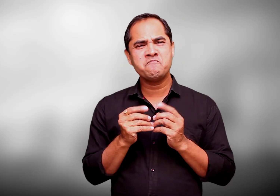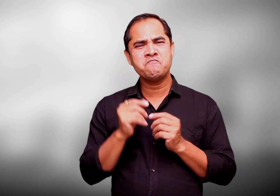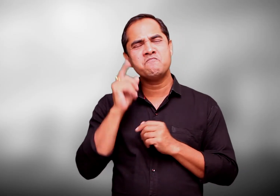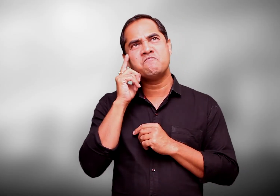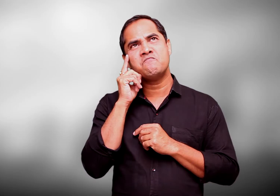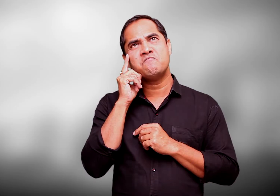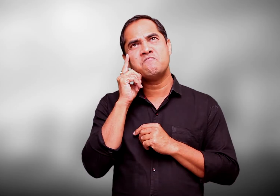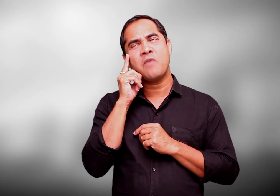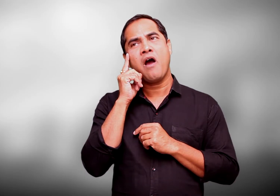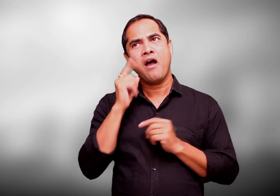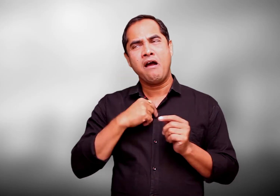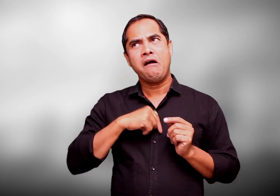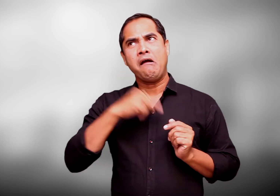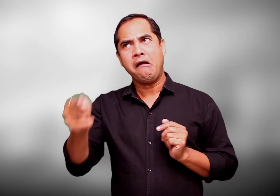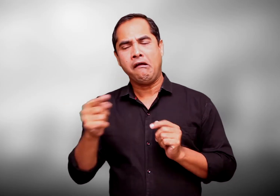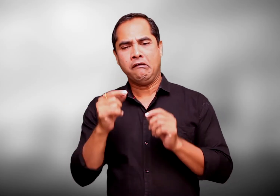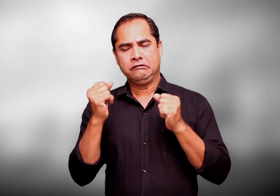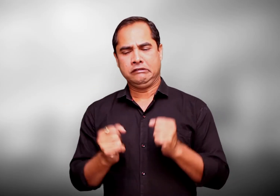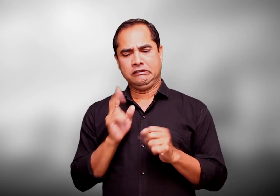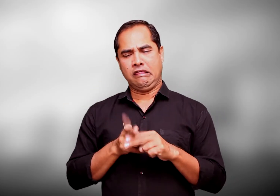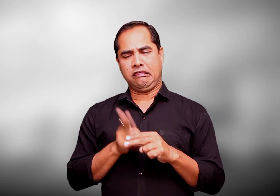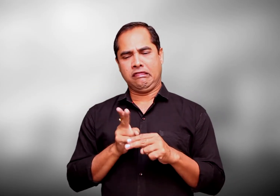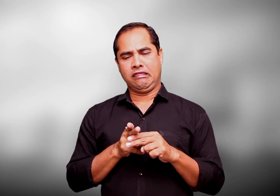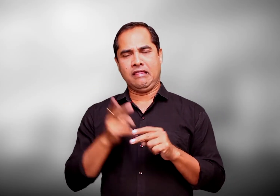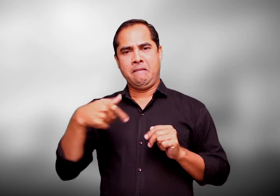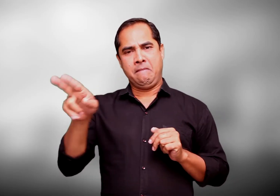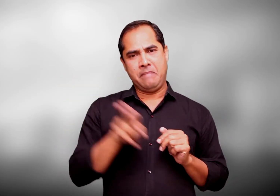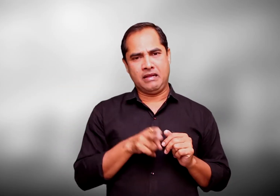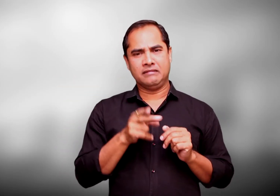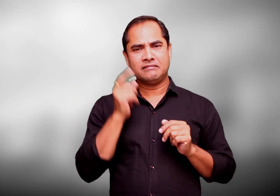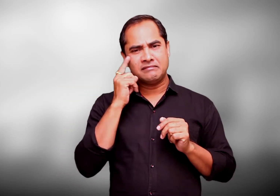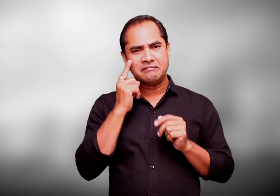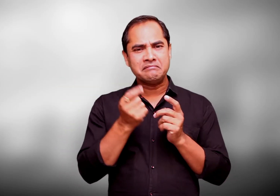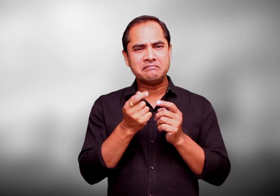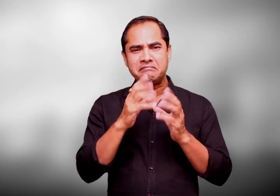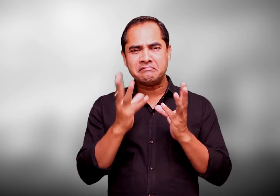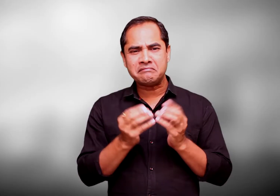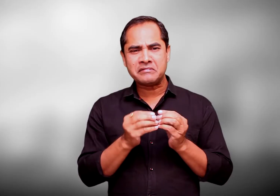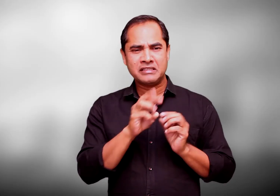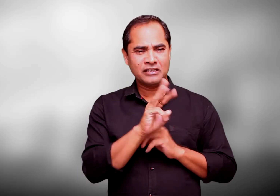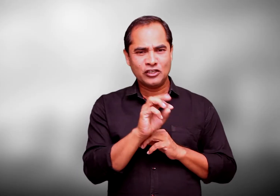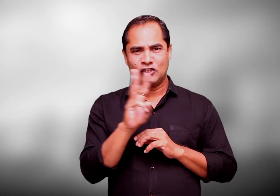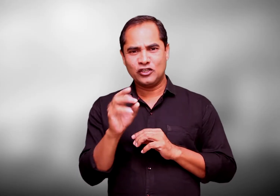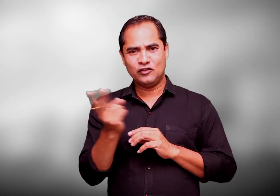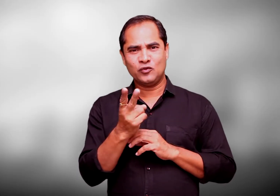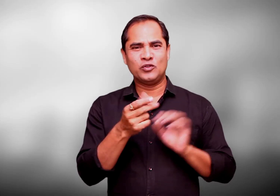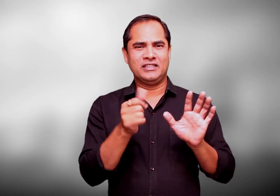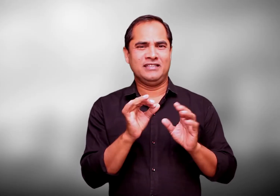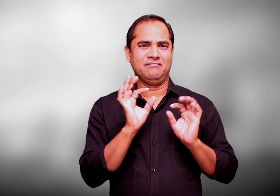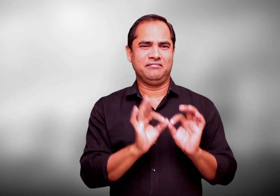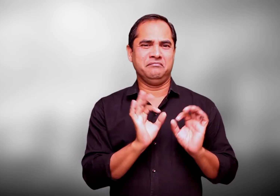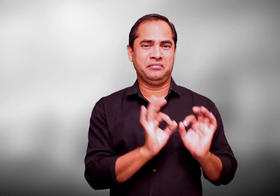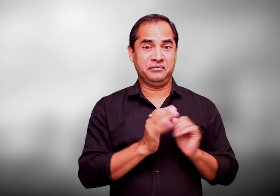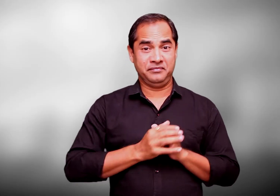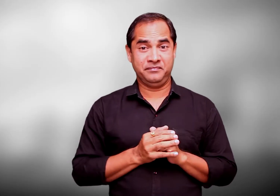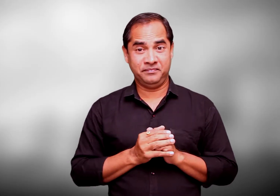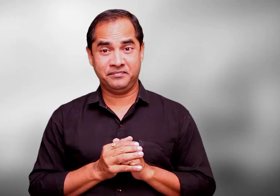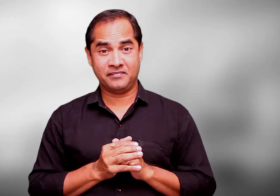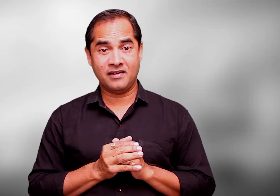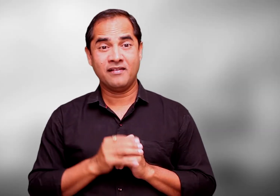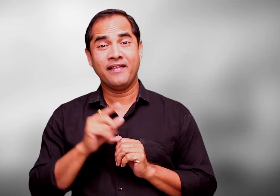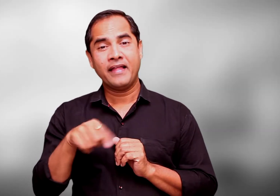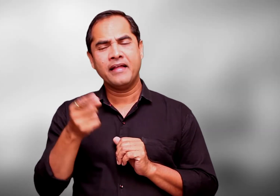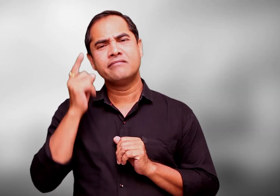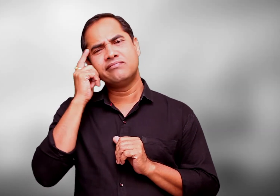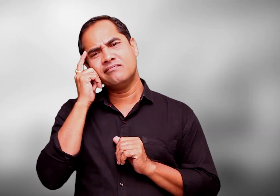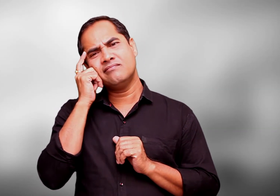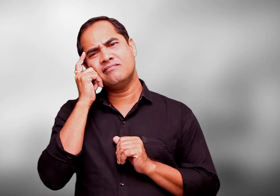seat and paid another 30 paise, she could return home, on the same bus in 60 paise.